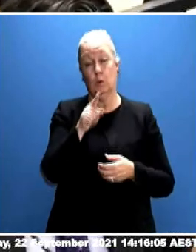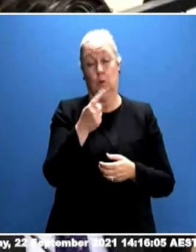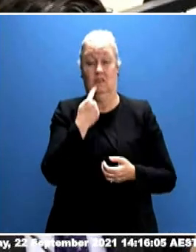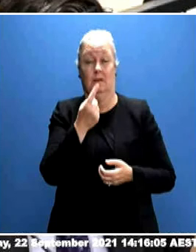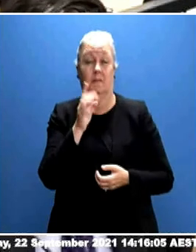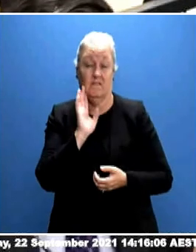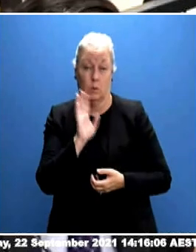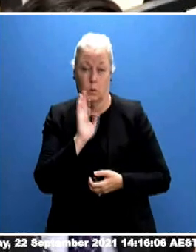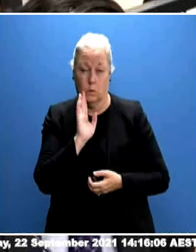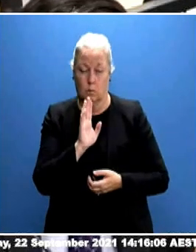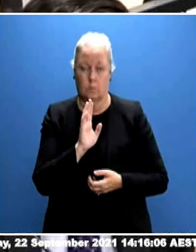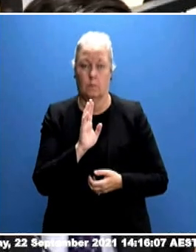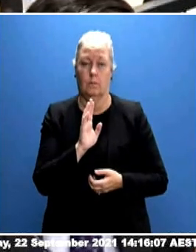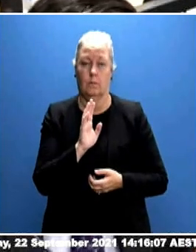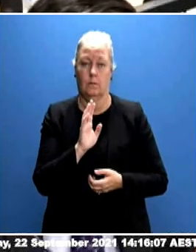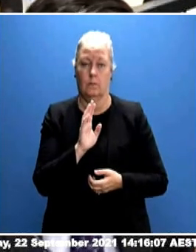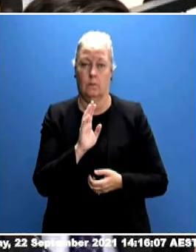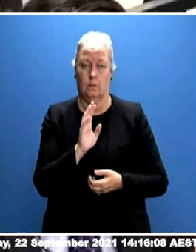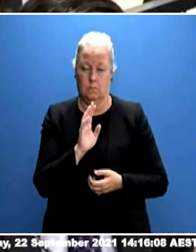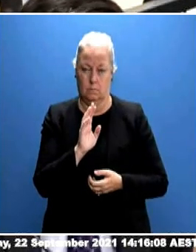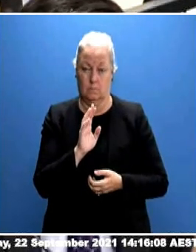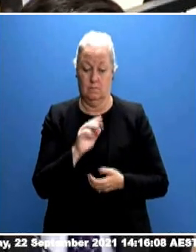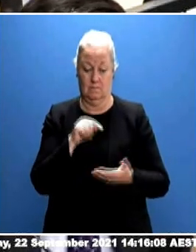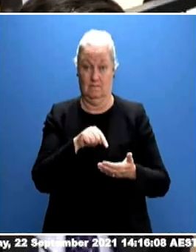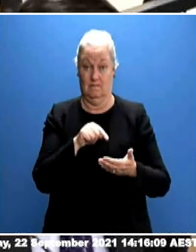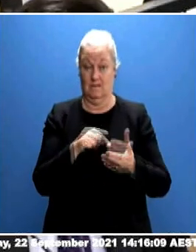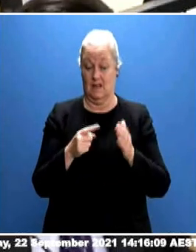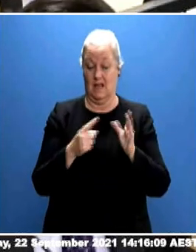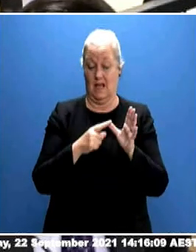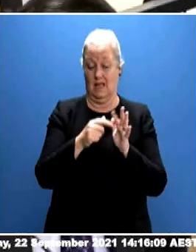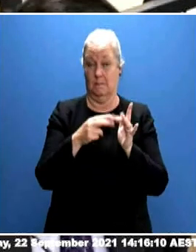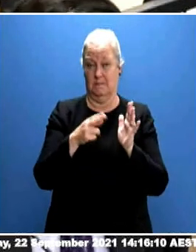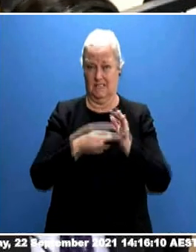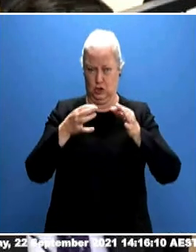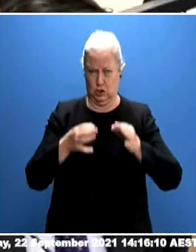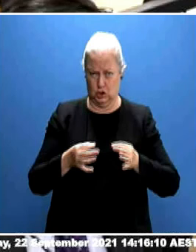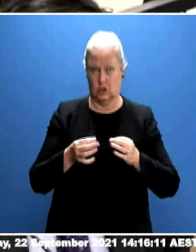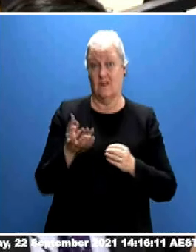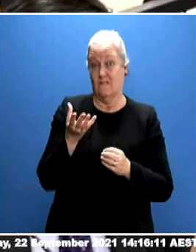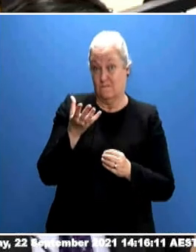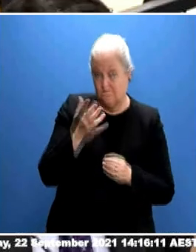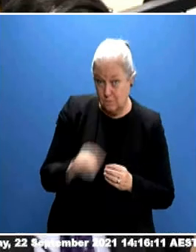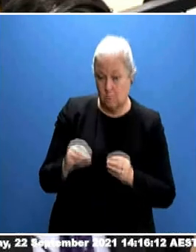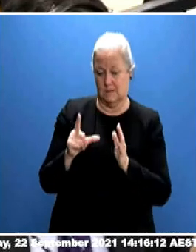it presently is an administrative decision of the Department which places